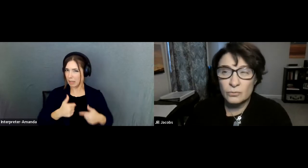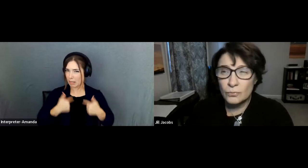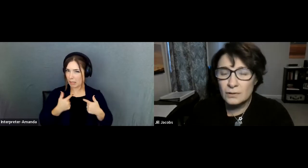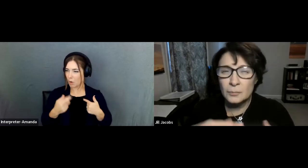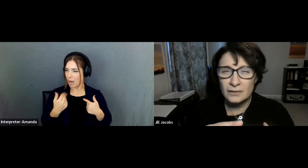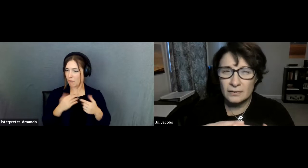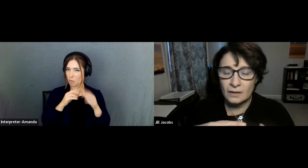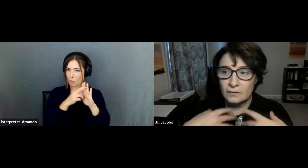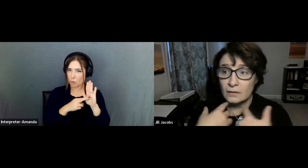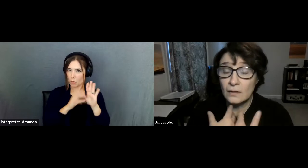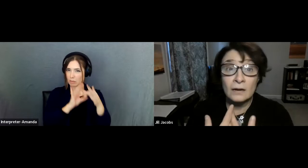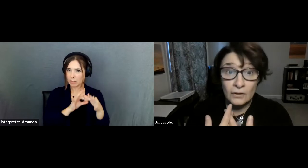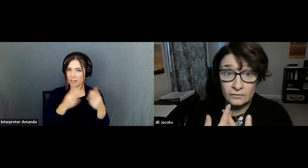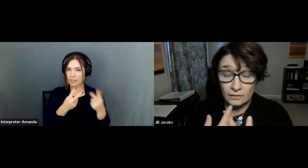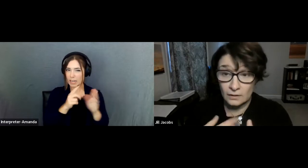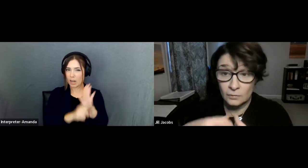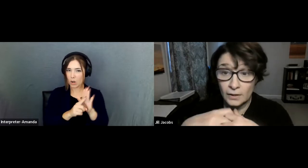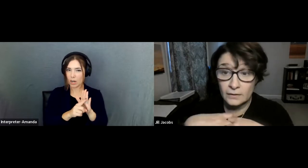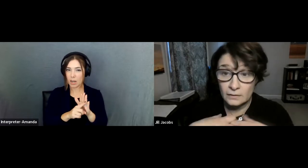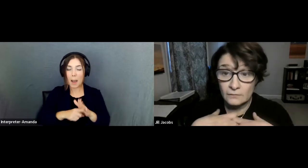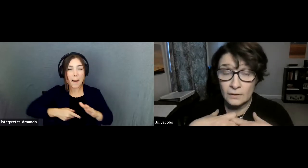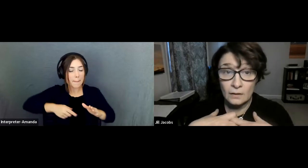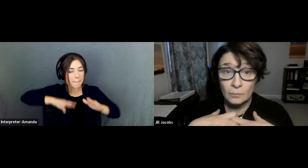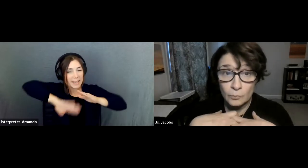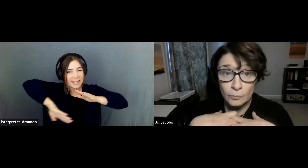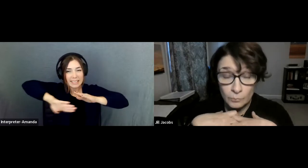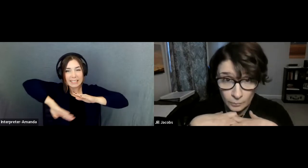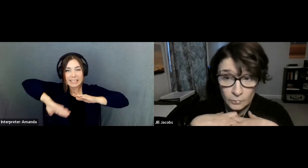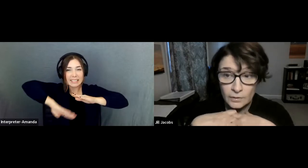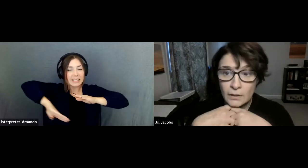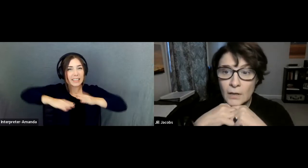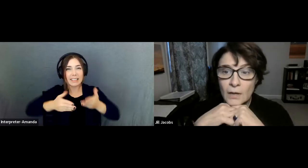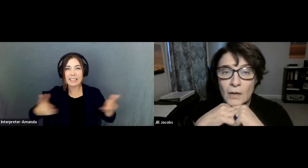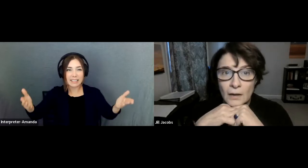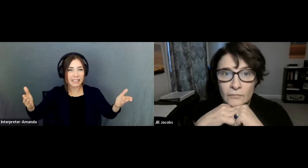Those are really basic things that lot of us in the independent living community have